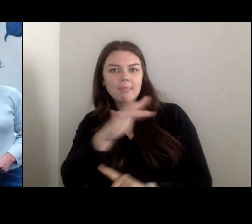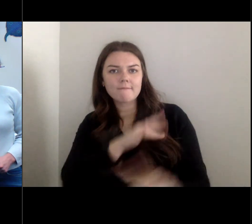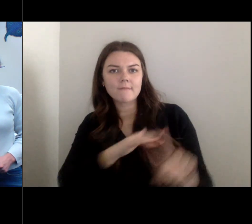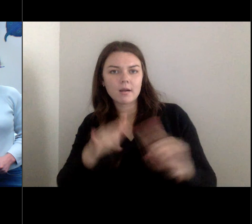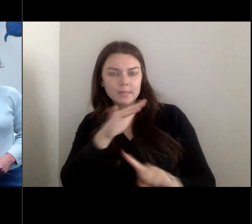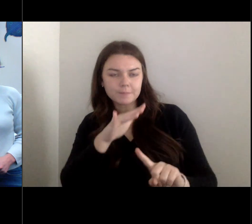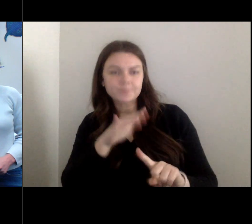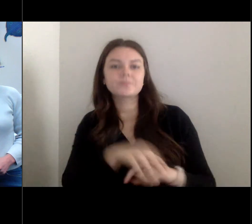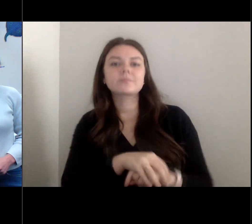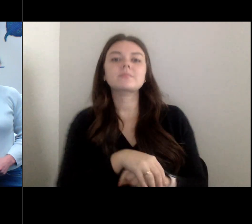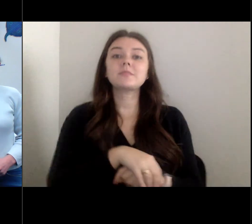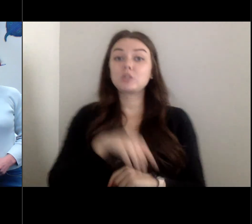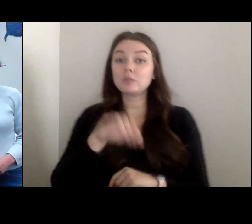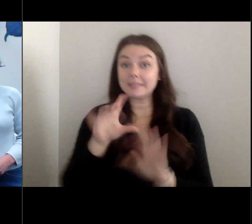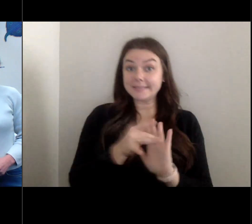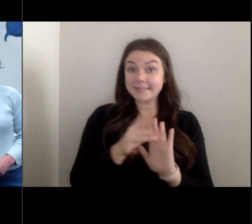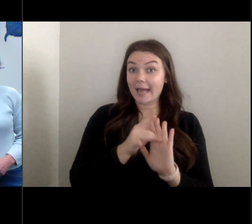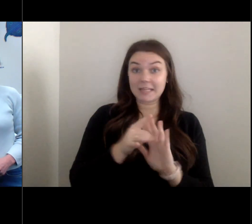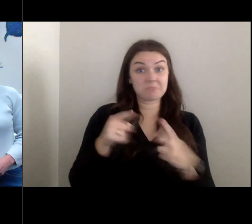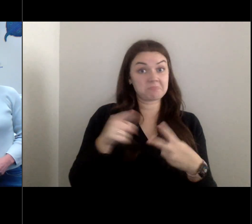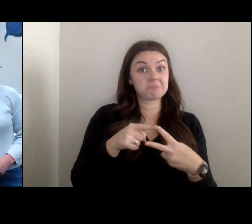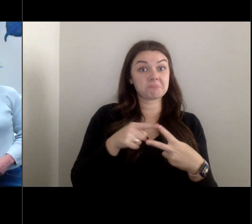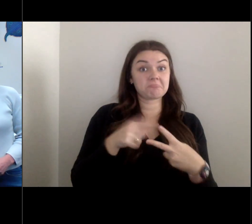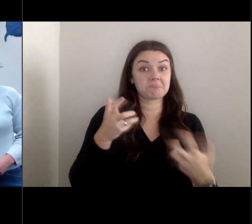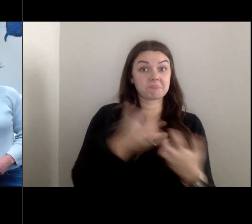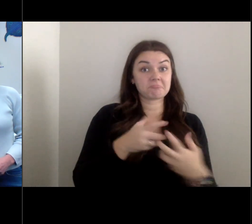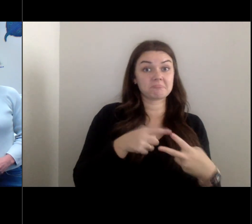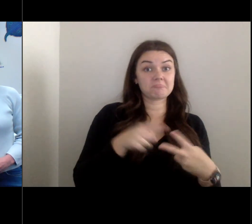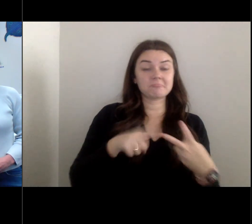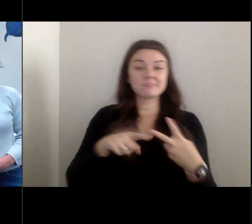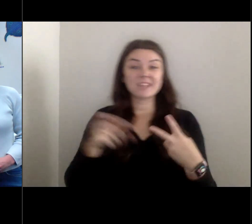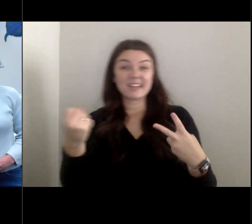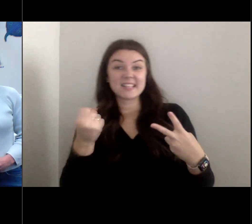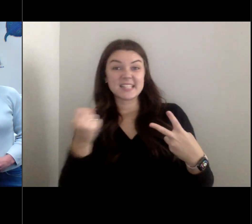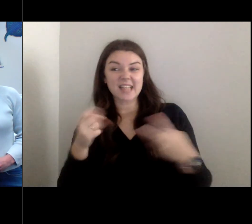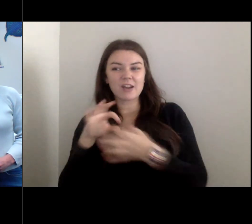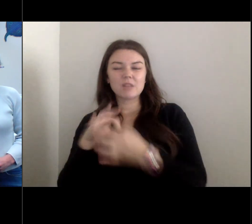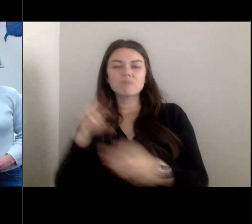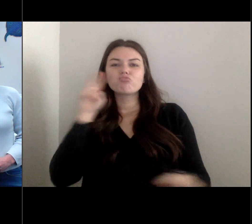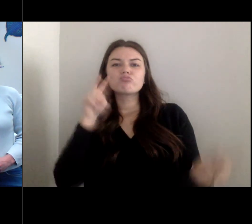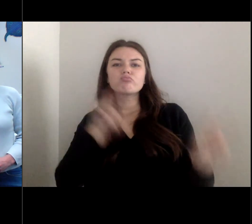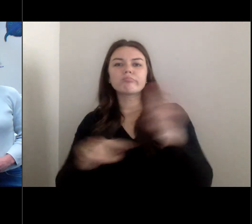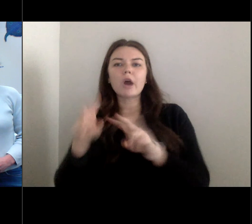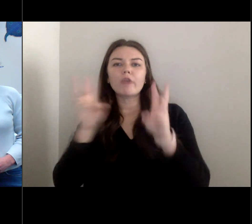fits right in with that. And then Saturday's webinar will be on monitoring weather around the world with NOAA Live.